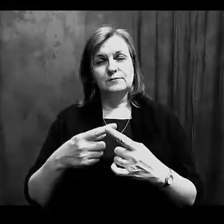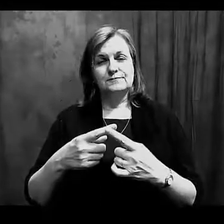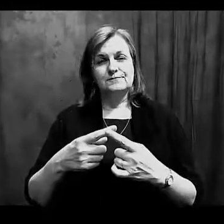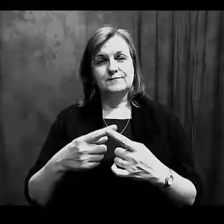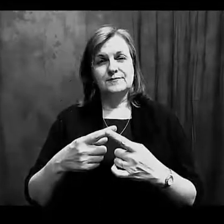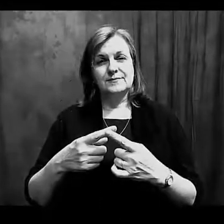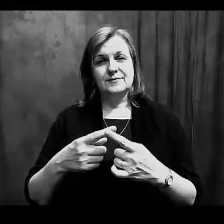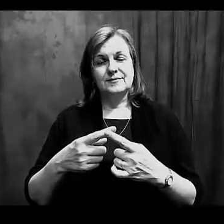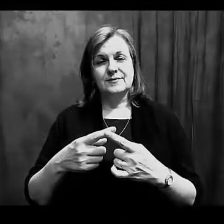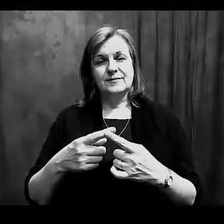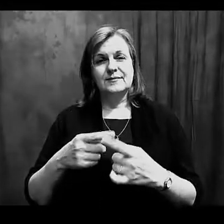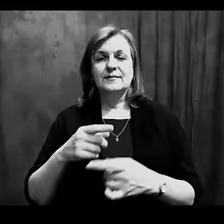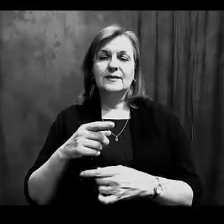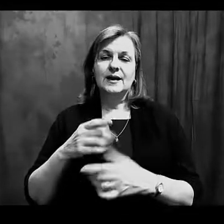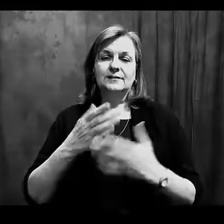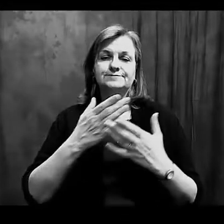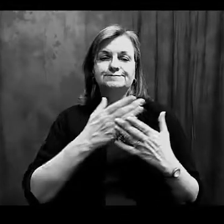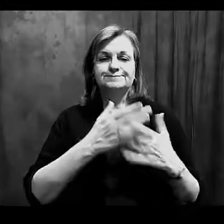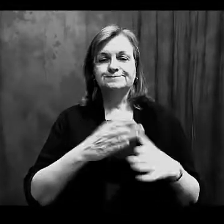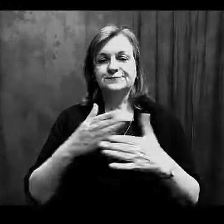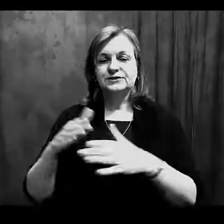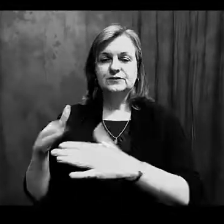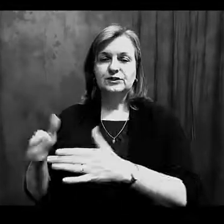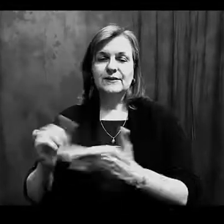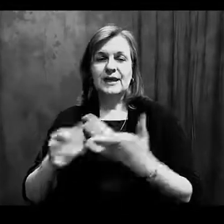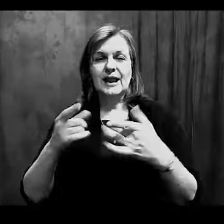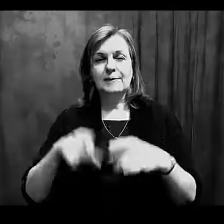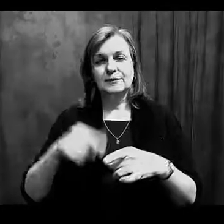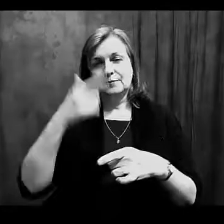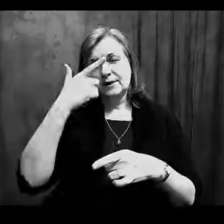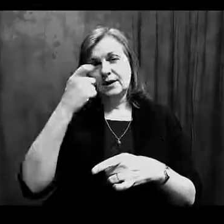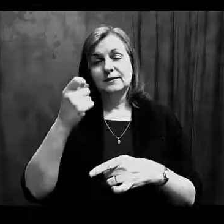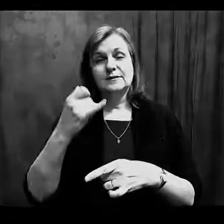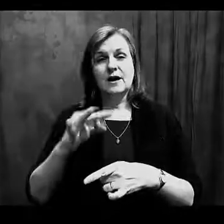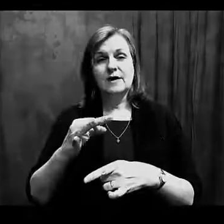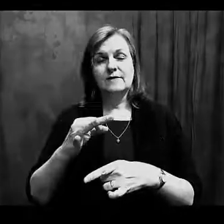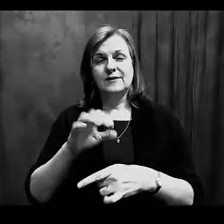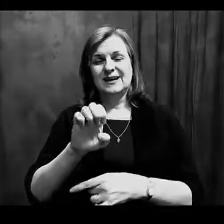is this division that typically occurs because of extinction events